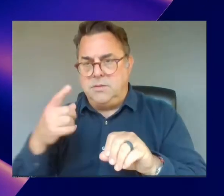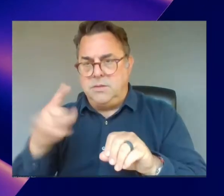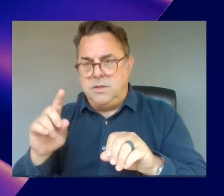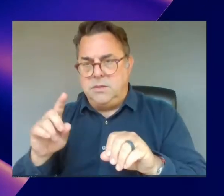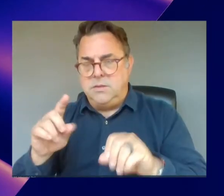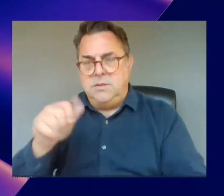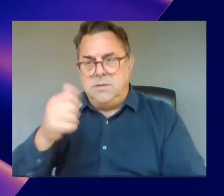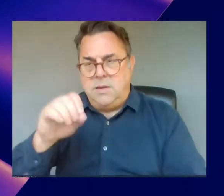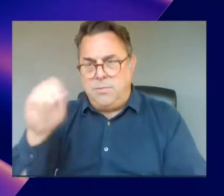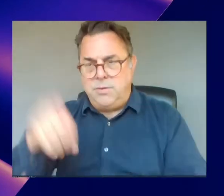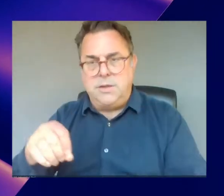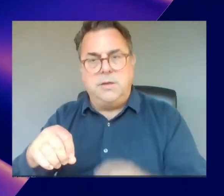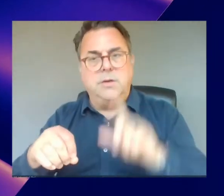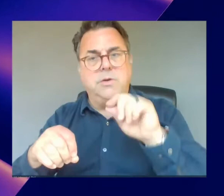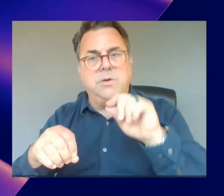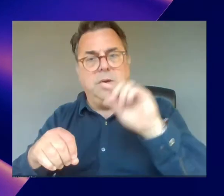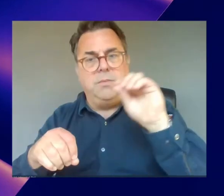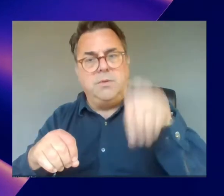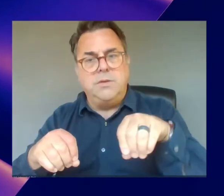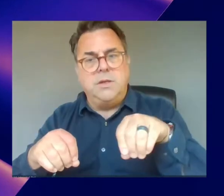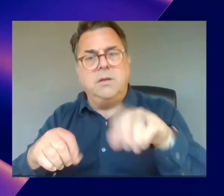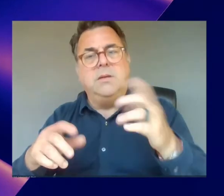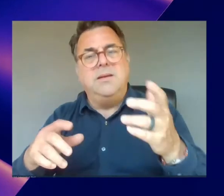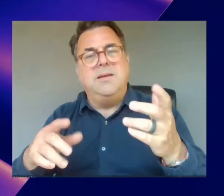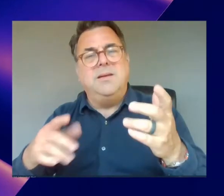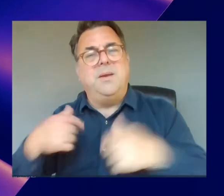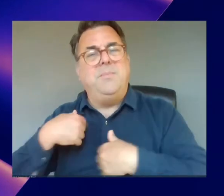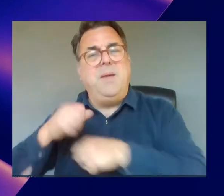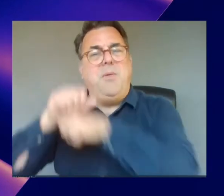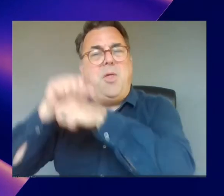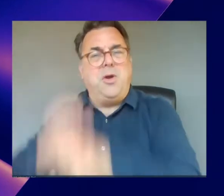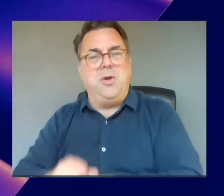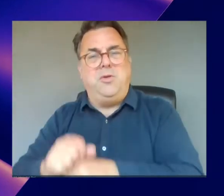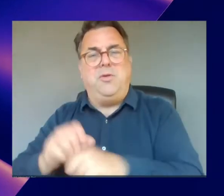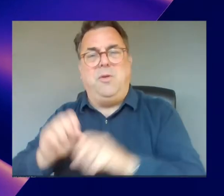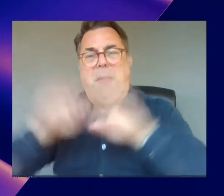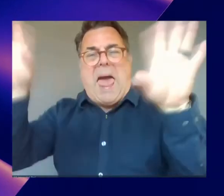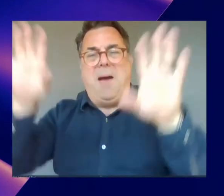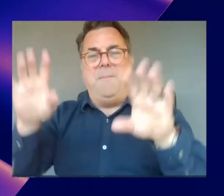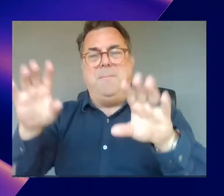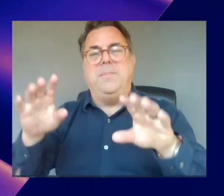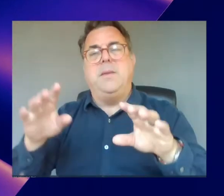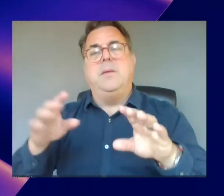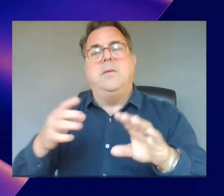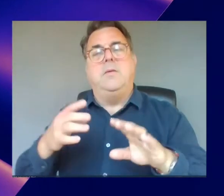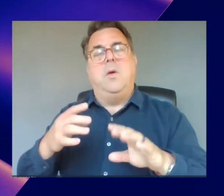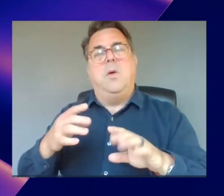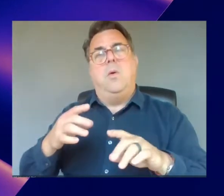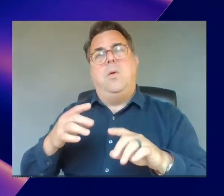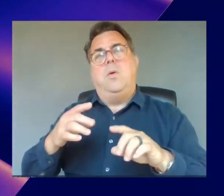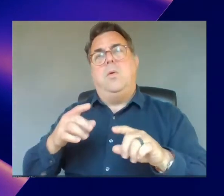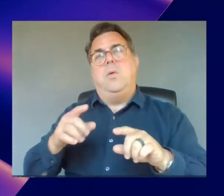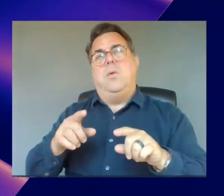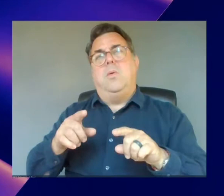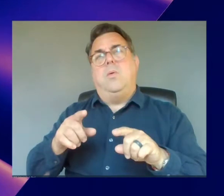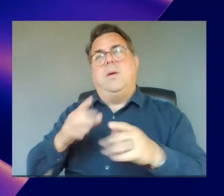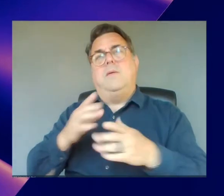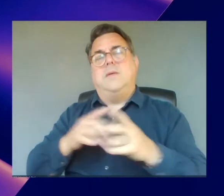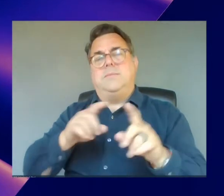and people are just used to this kind of thing of that there's always a little bit of an experimentation going on in the software at any time. [Dani] Math, science, we love it.